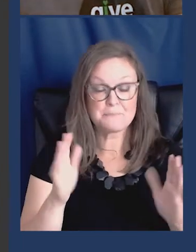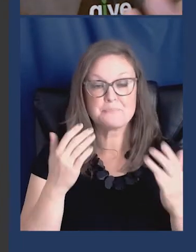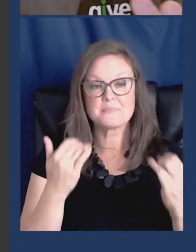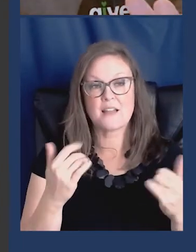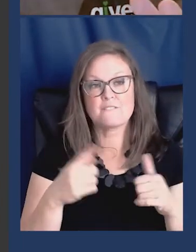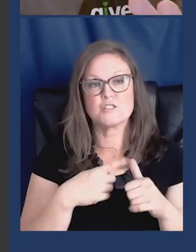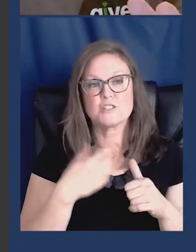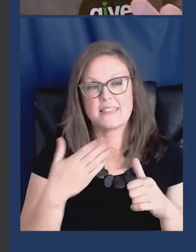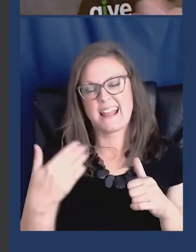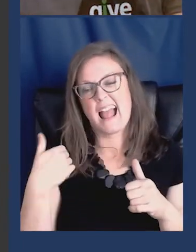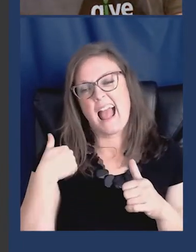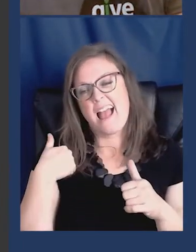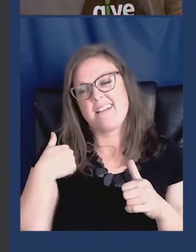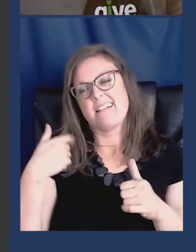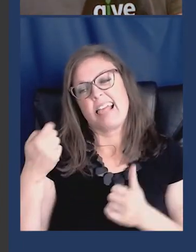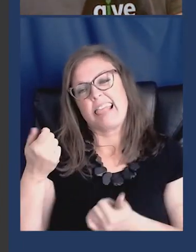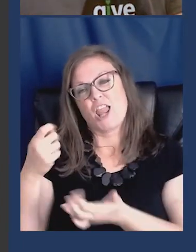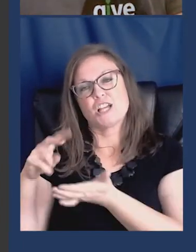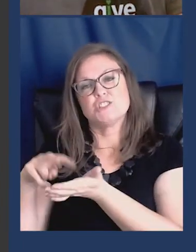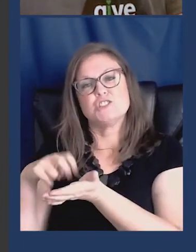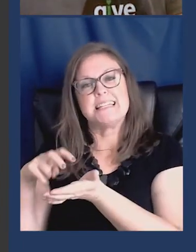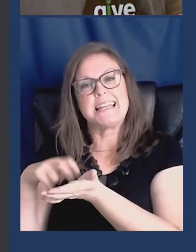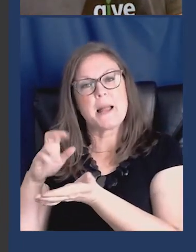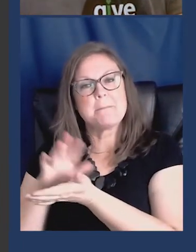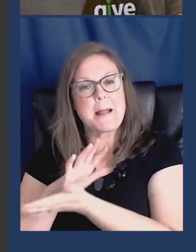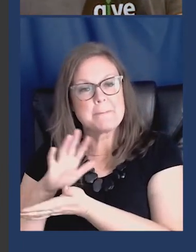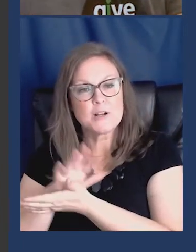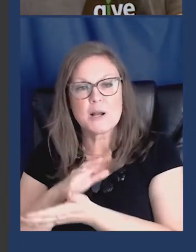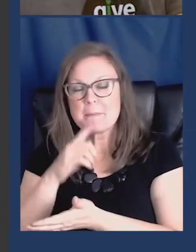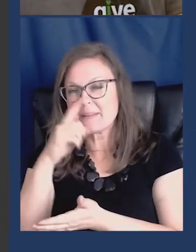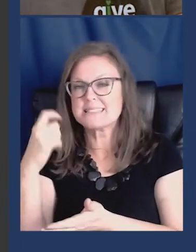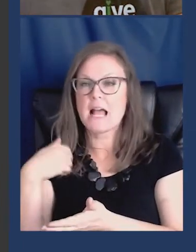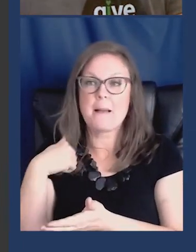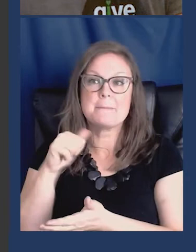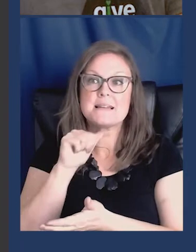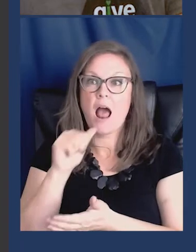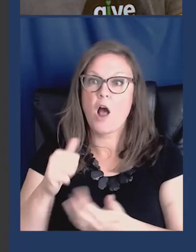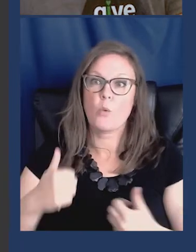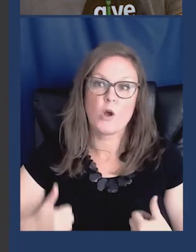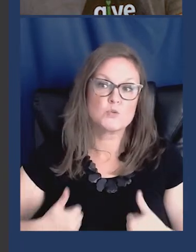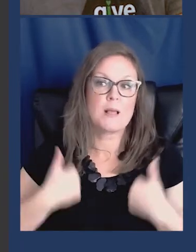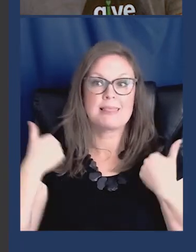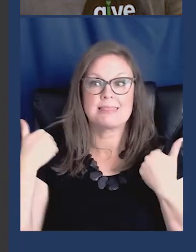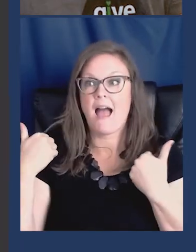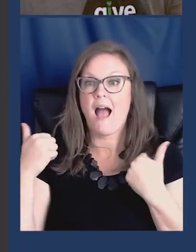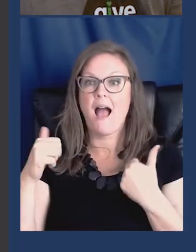I'm just not going to lvie code this, but we are going to, you know,